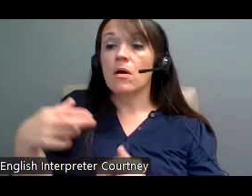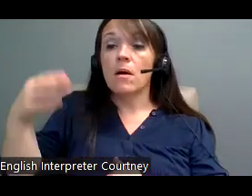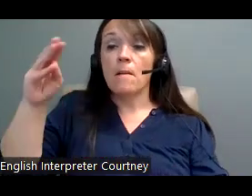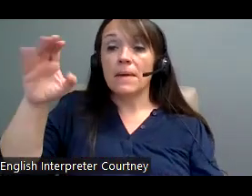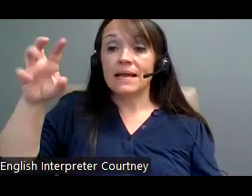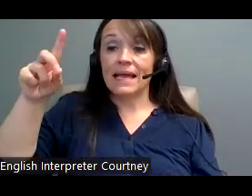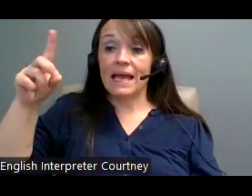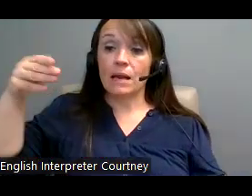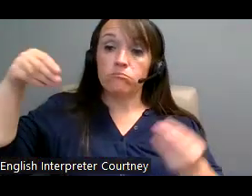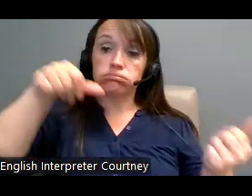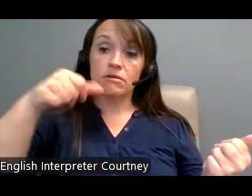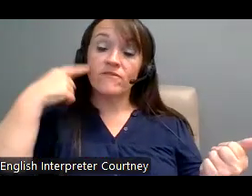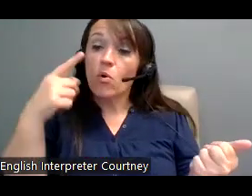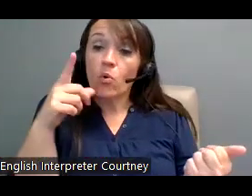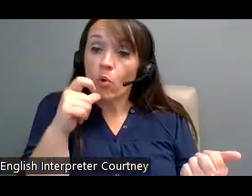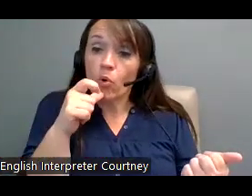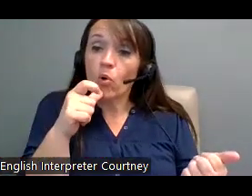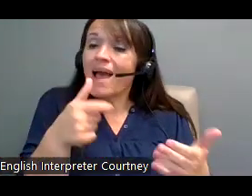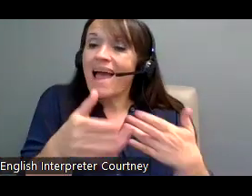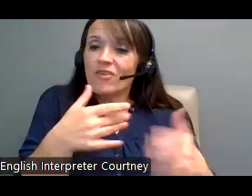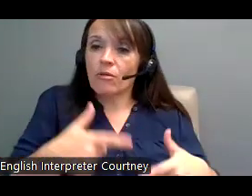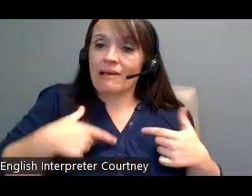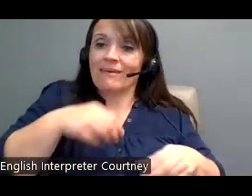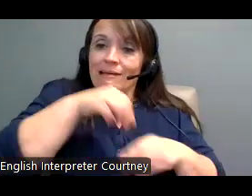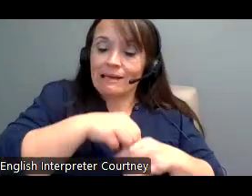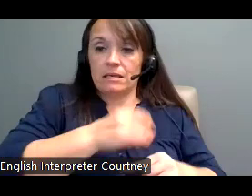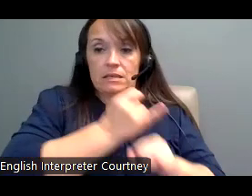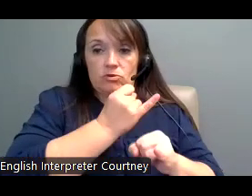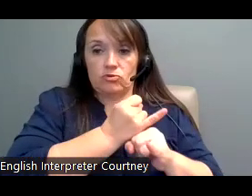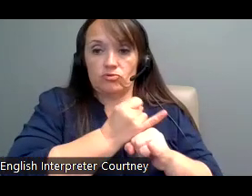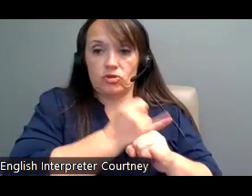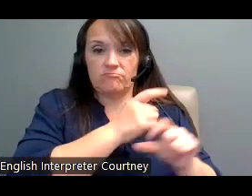other words people who needed long-term care and at that time, all of the care was provided in a